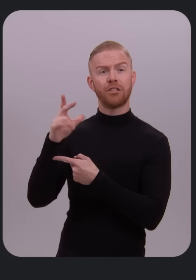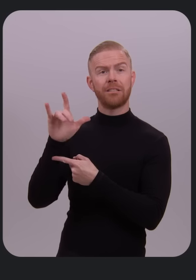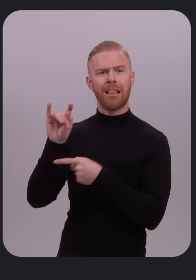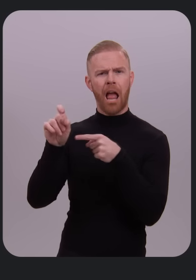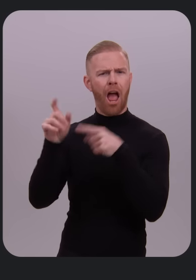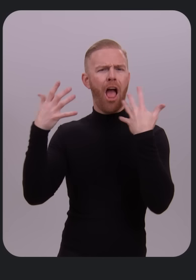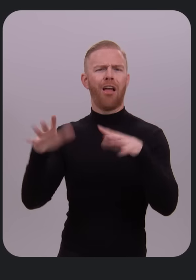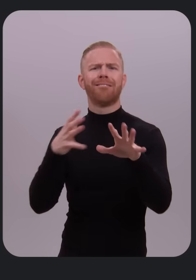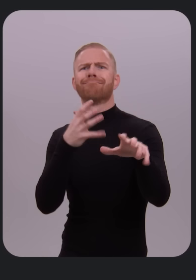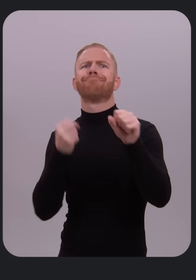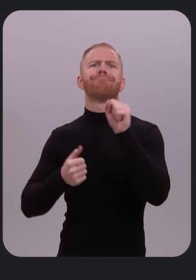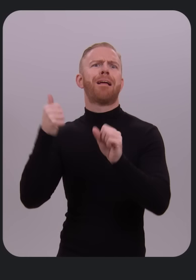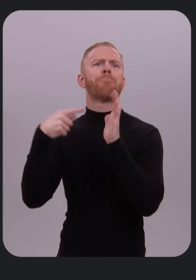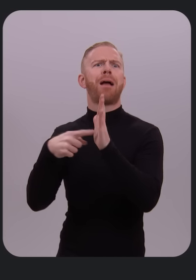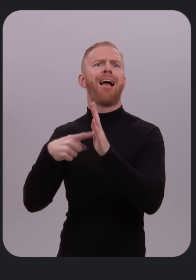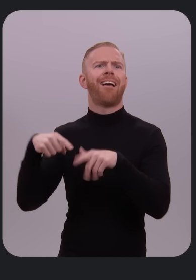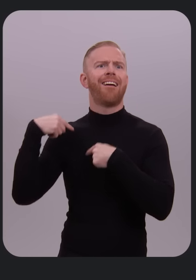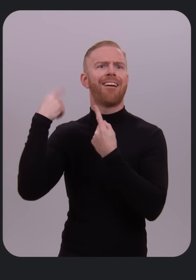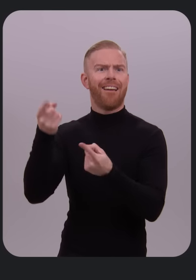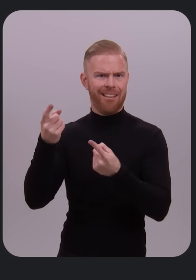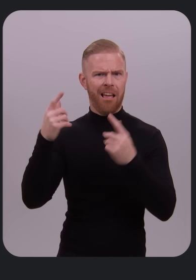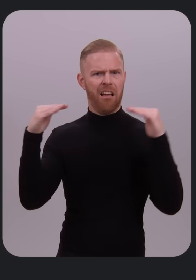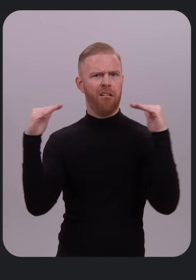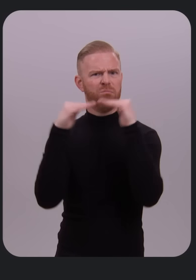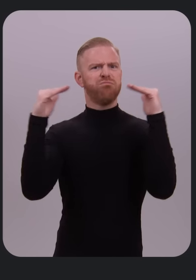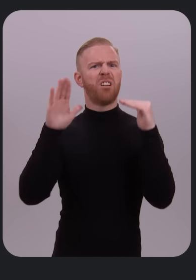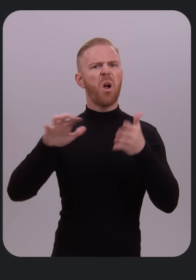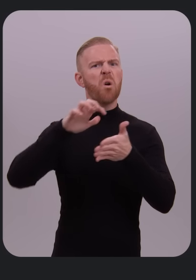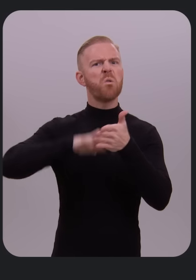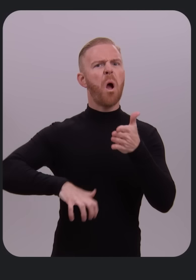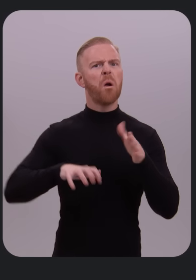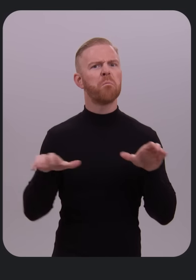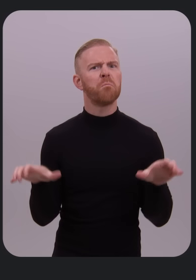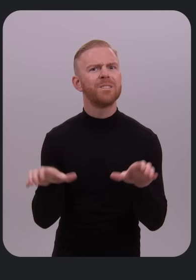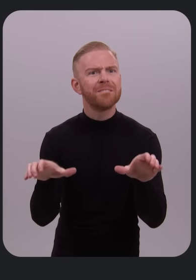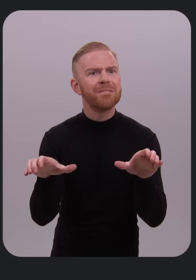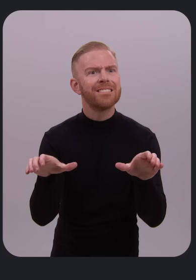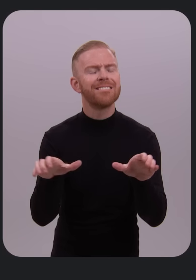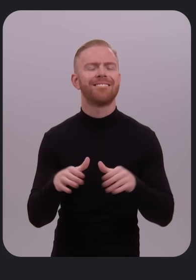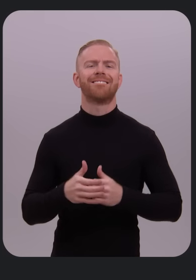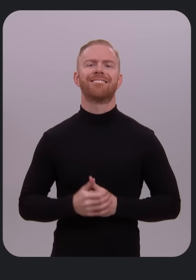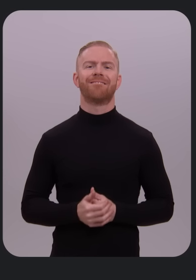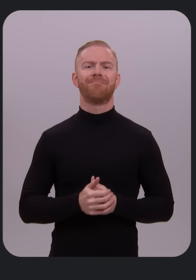so far, while matching its coding performance. So take this math example.